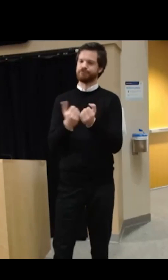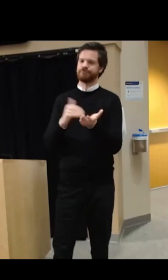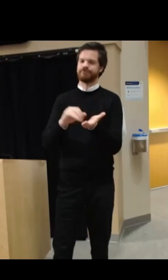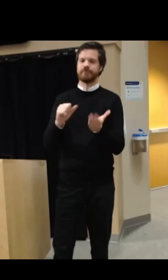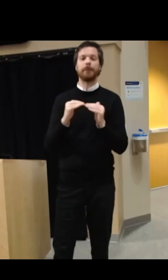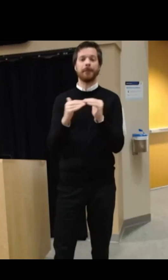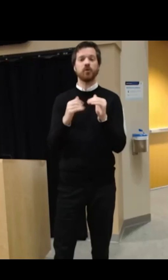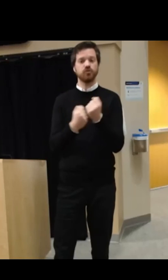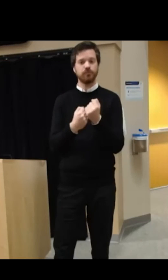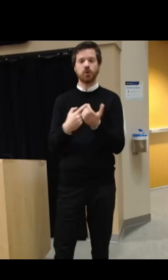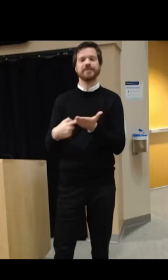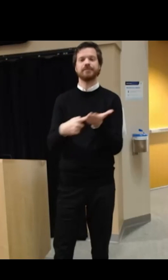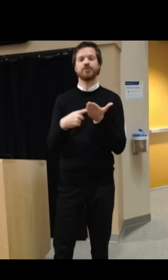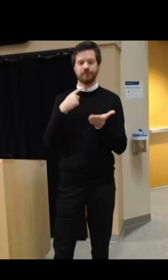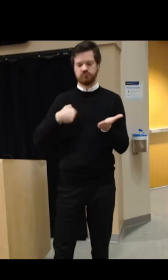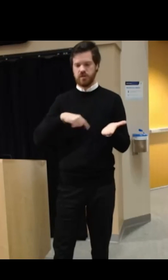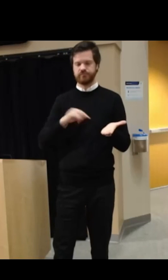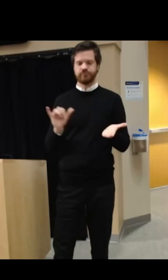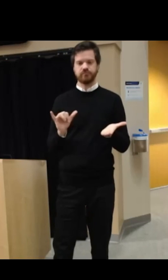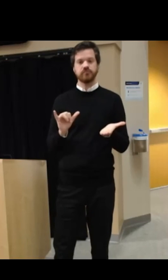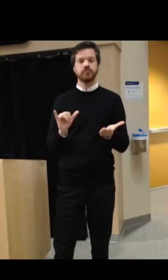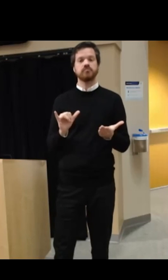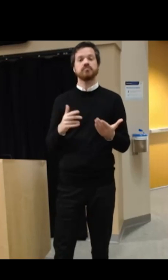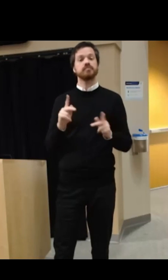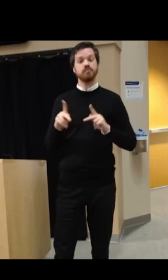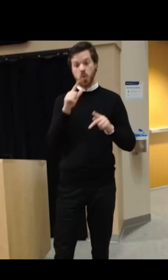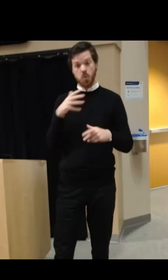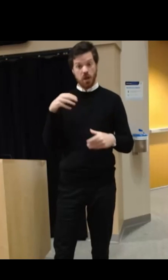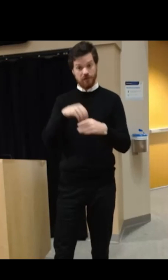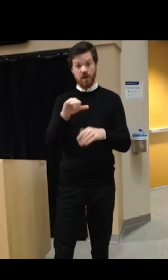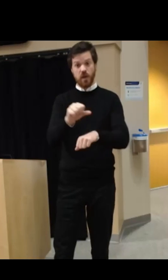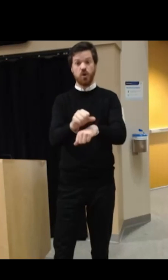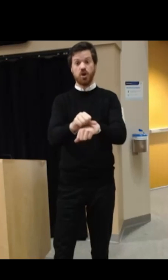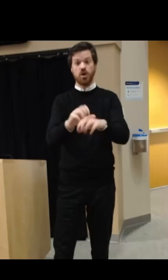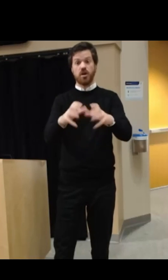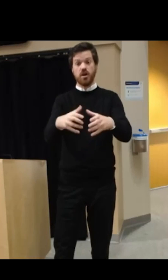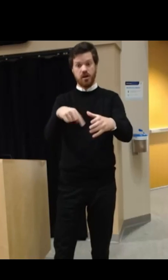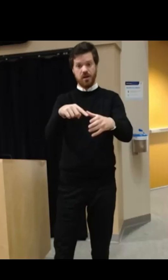and debriefing the debrief so even folks who were involved in that work who may not be part of the